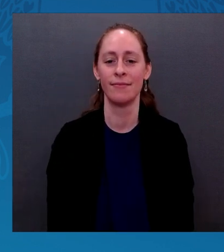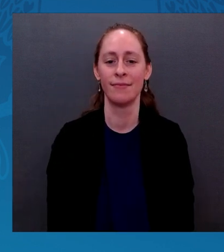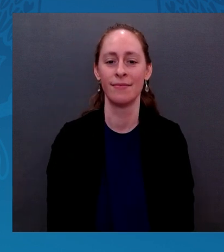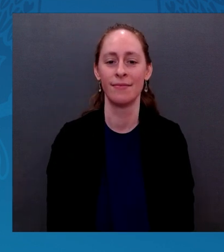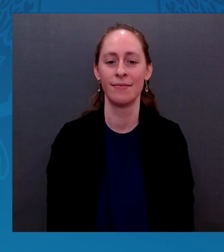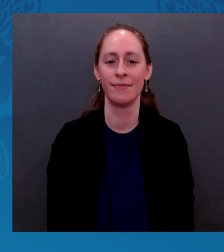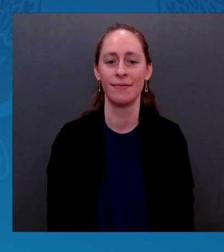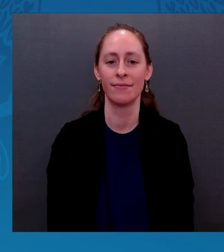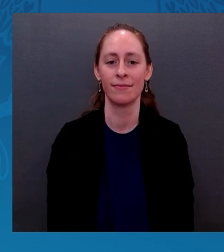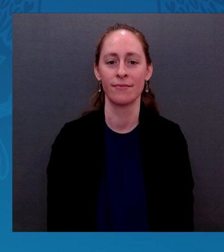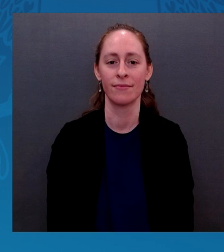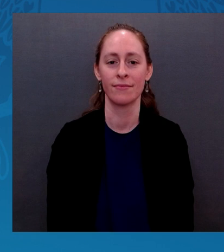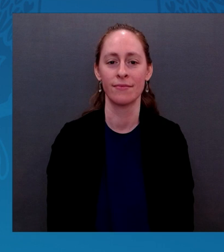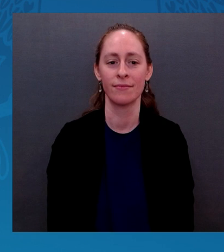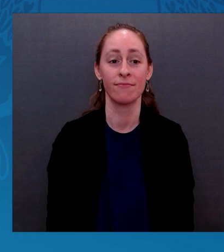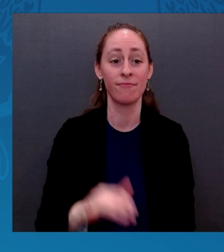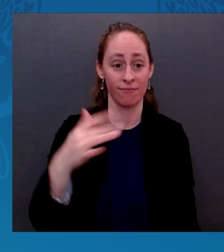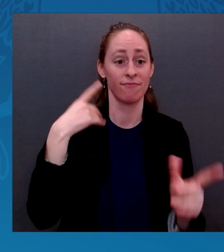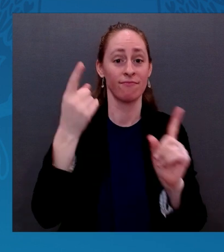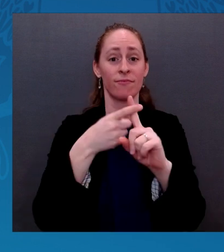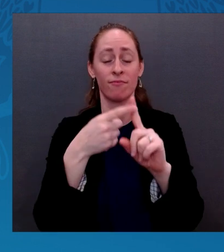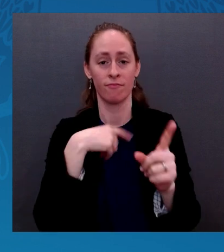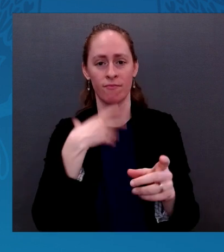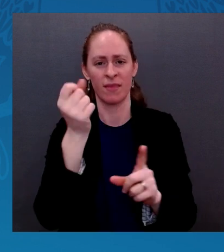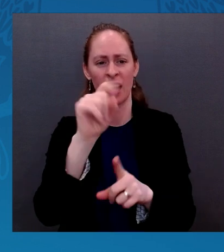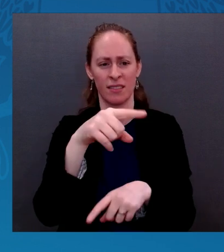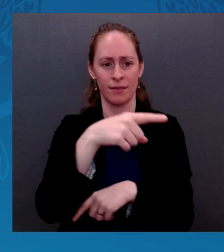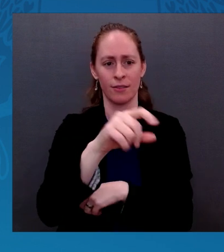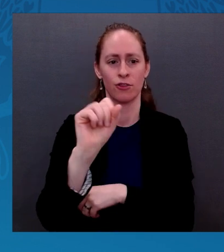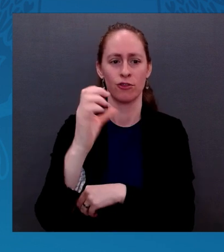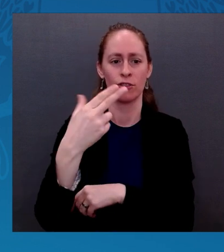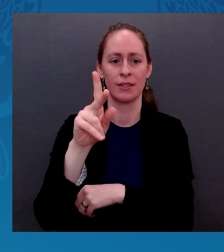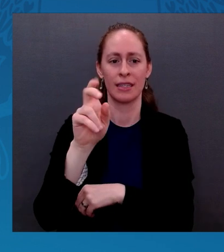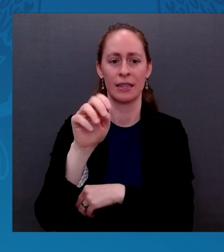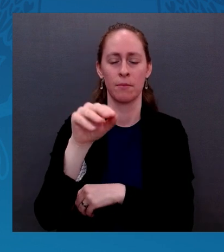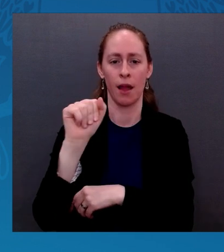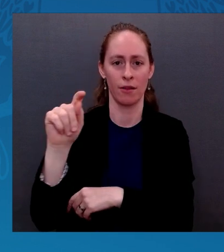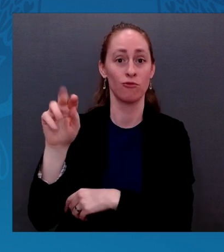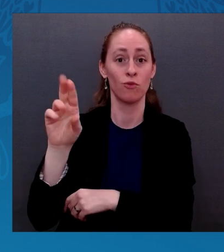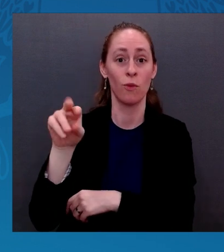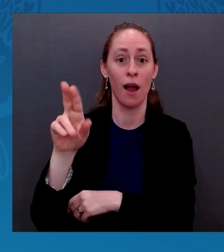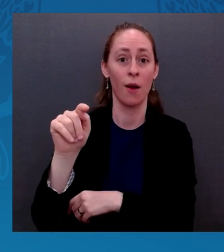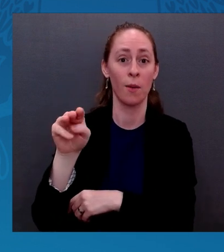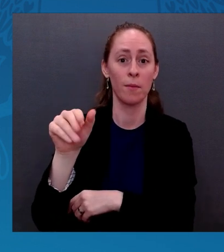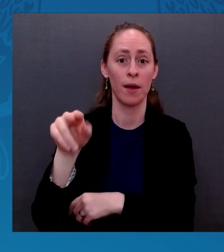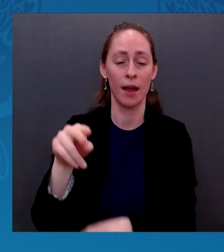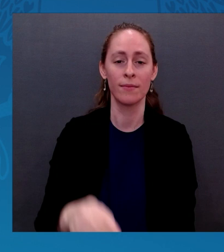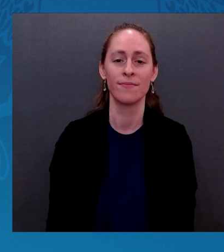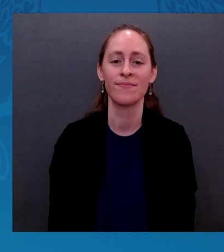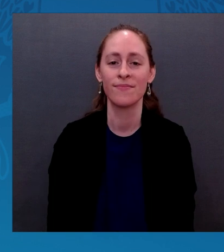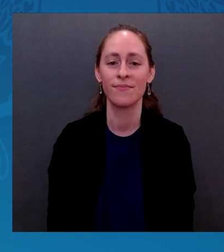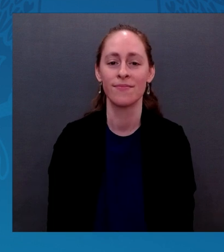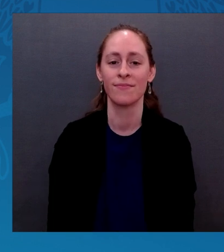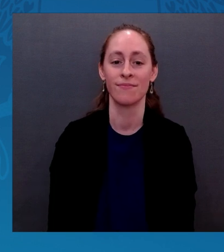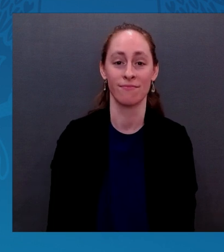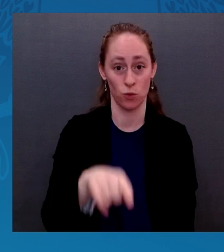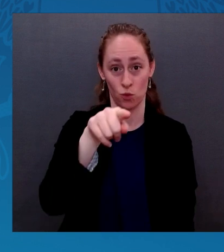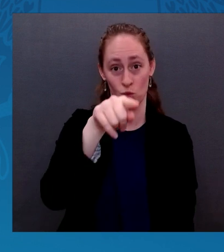Born and raised, a proud mother of three wonderful children, a New Jersey train operator and a new homeowner.